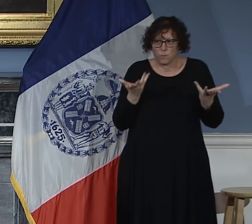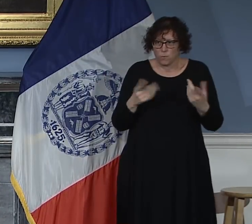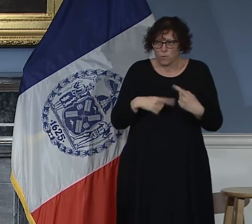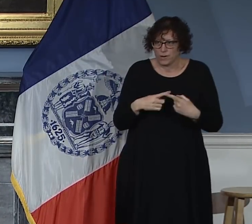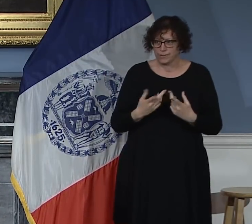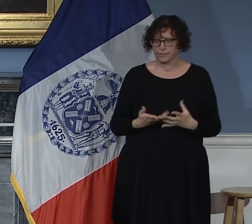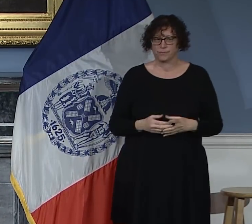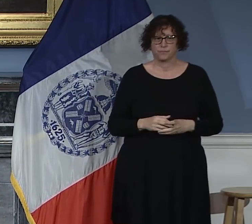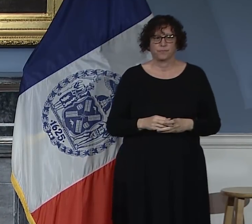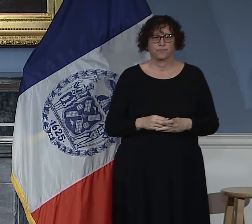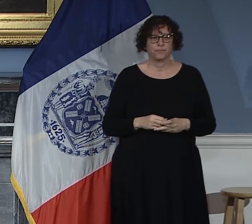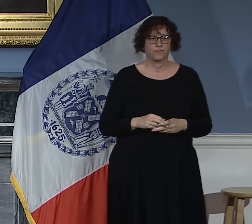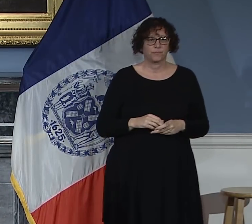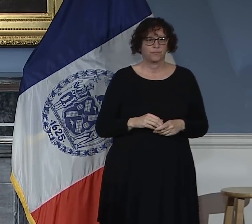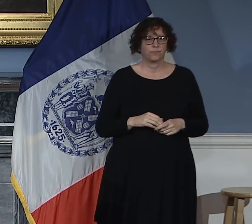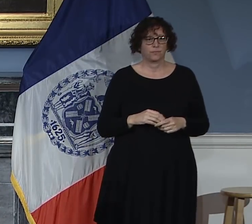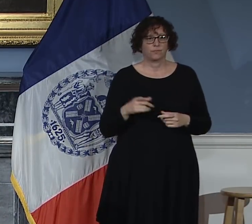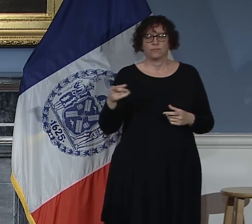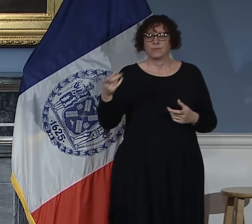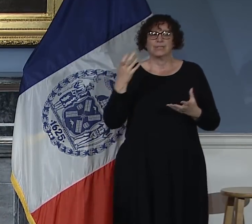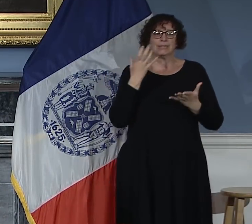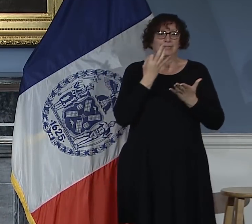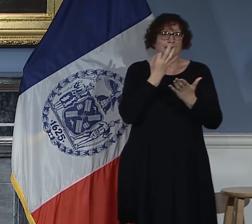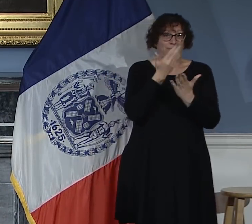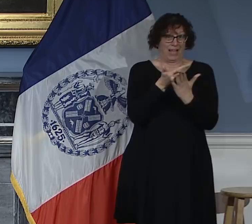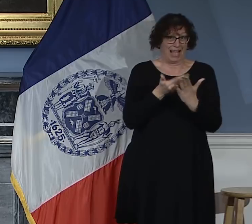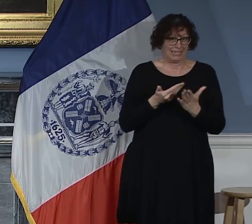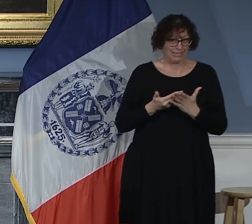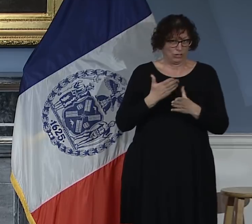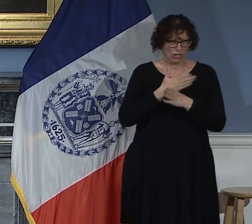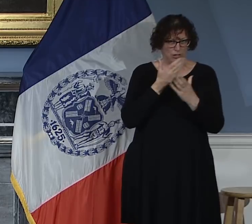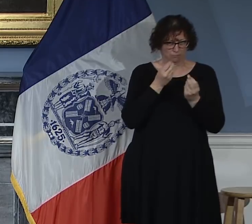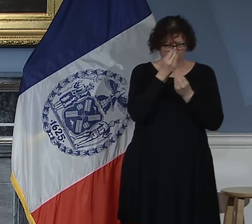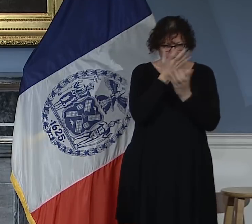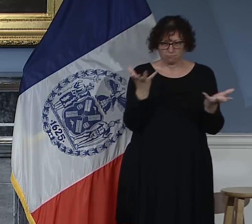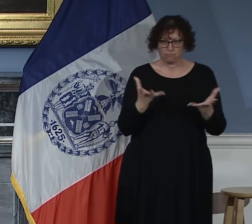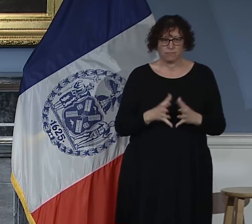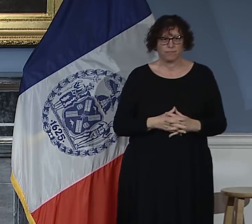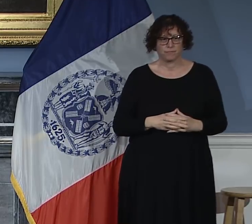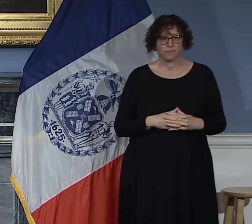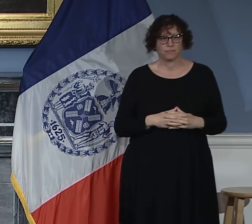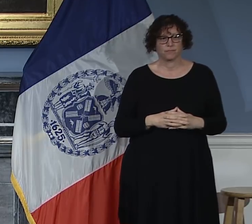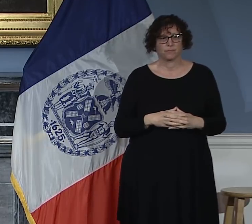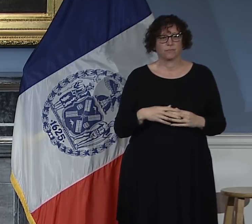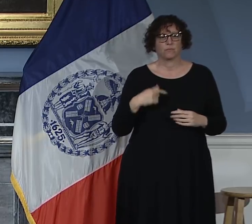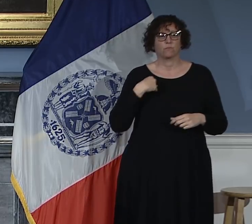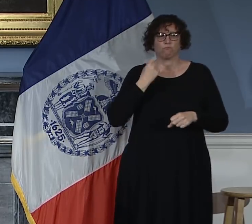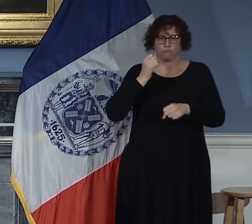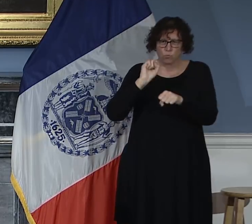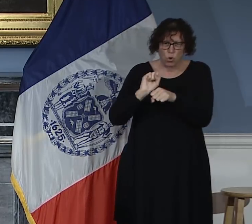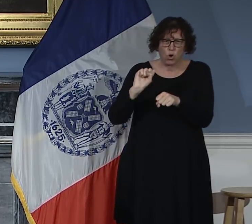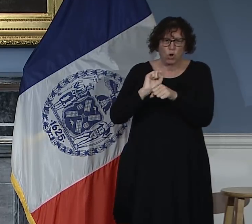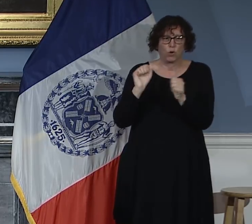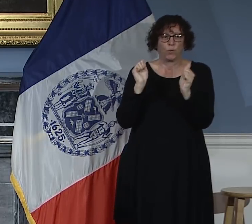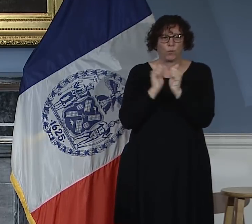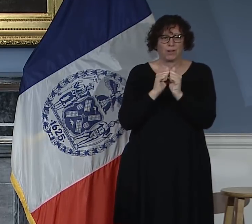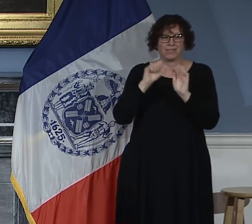LET ME TRY AND LAY OUT A COUPLE OF FACTS I THINK WILL MAKE IT CLEAR. FIRST OF ALL, WE AREWO RINKG WITH